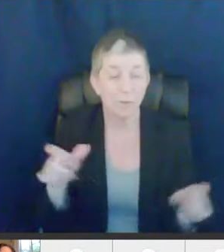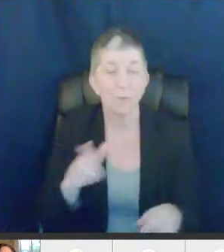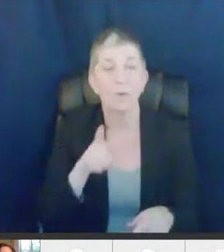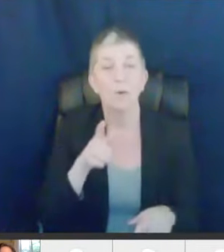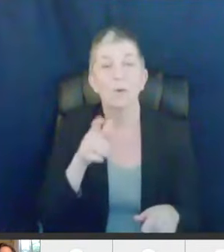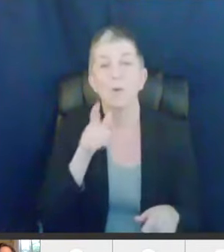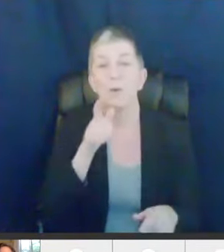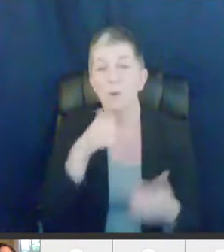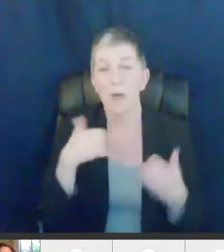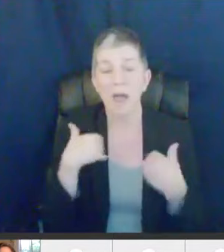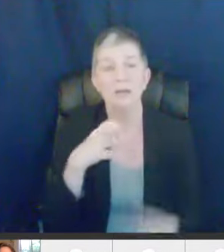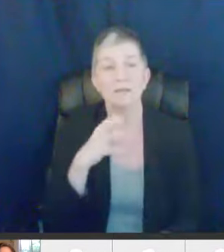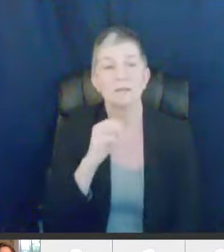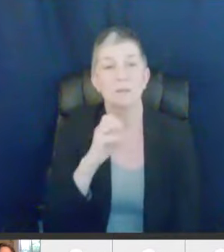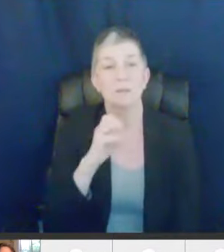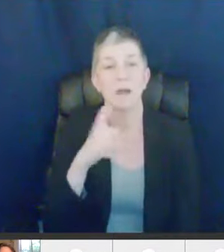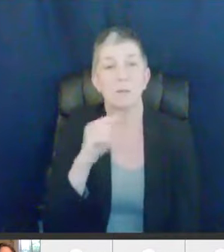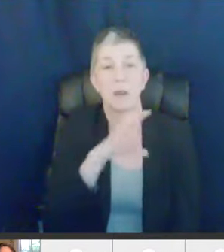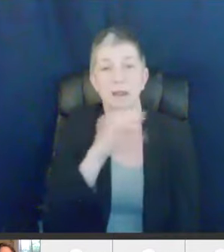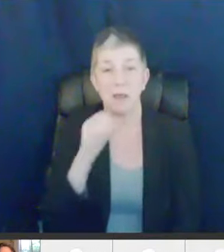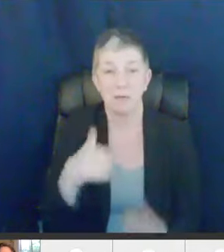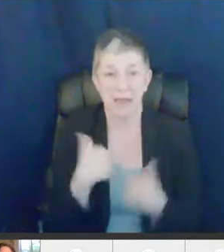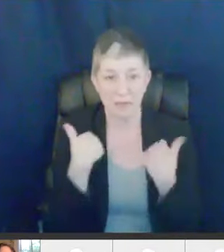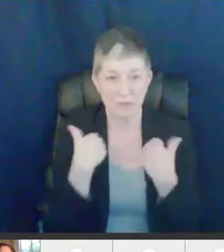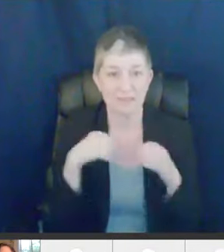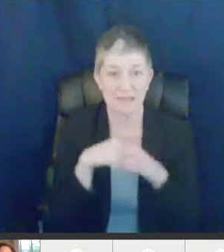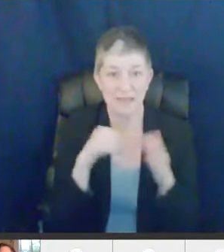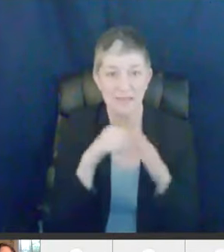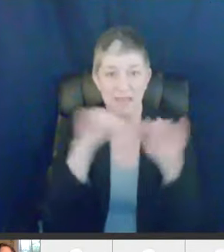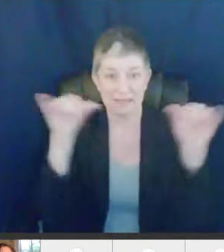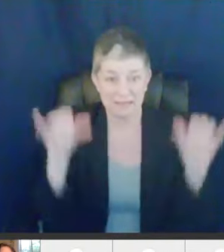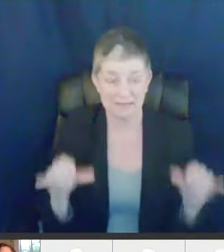Montgomery County address in that system or is attributed to a Montgomery County